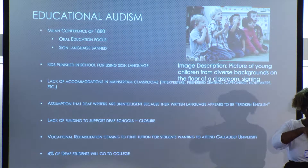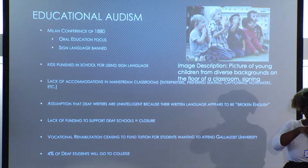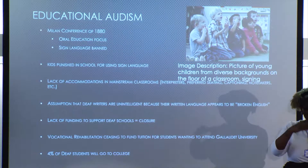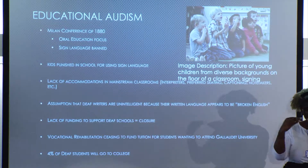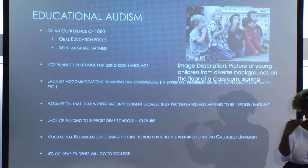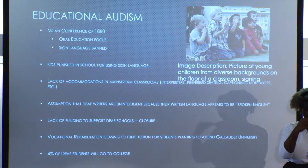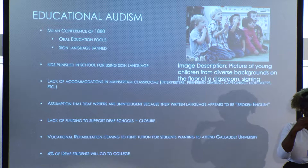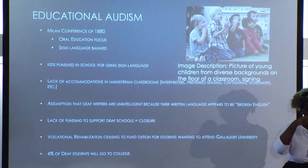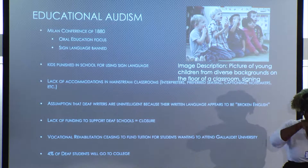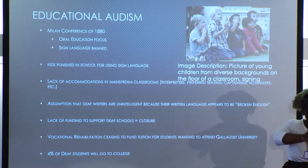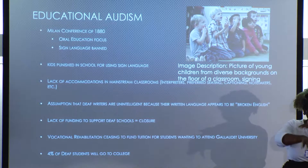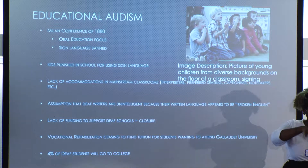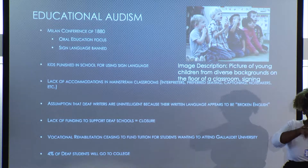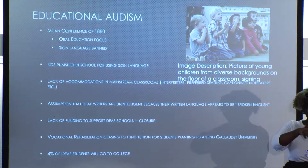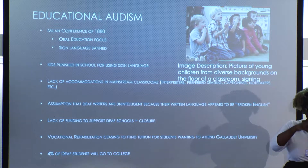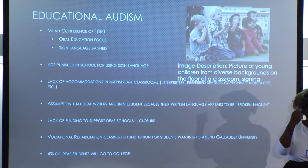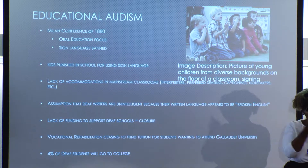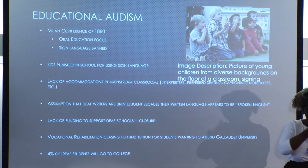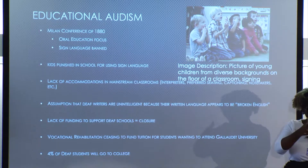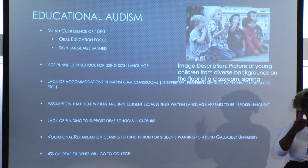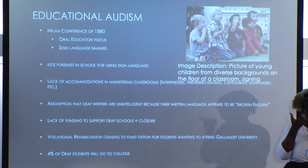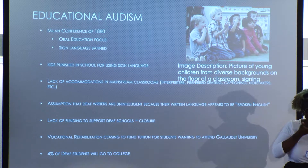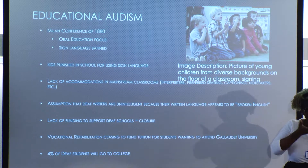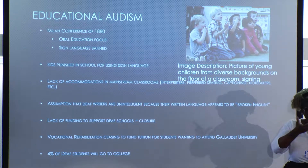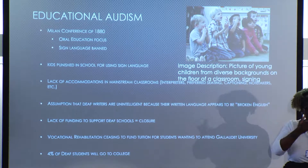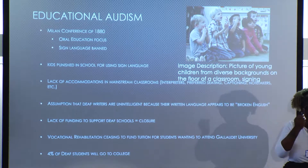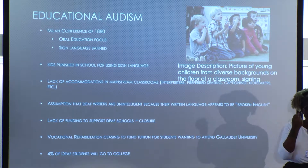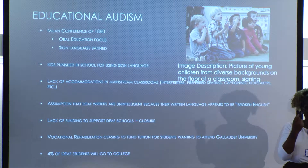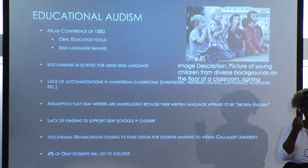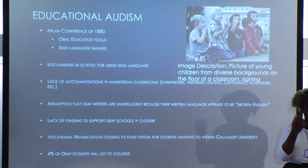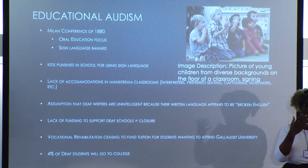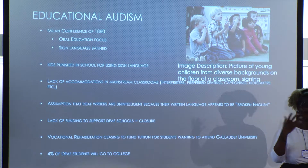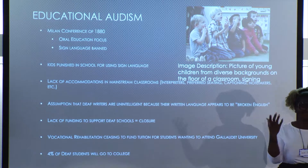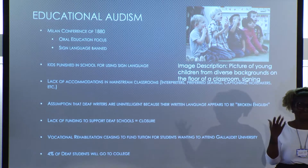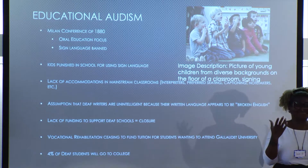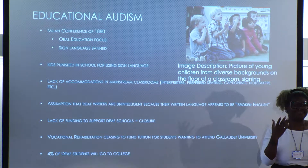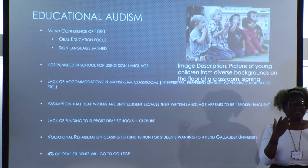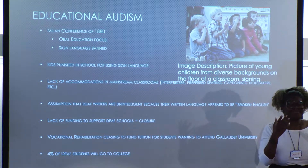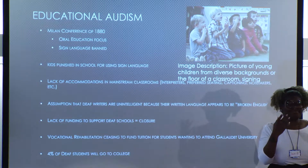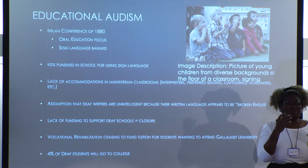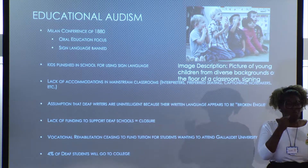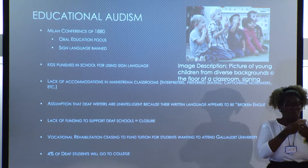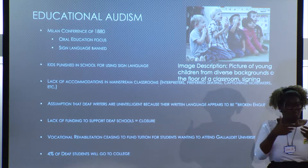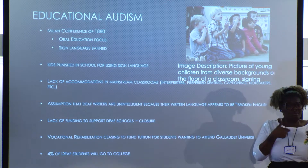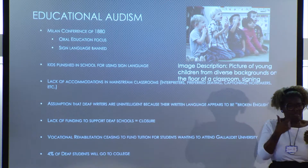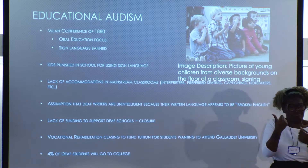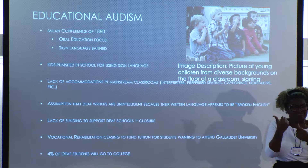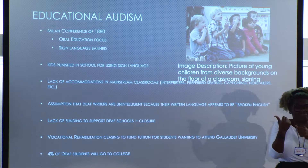Again, it's the one liberal arts university in the entire world specifically for deaf students.